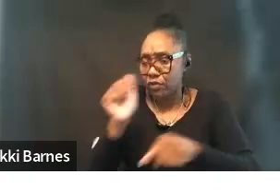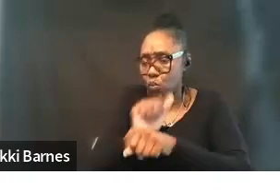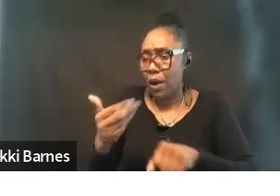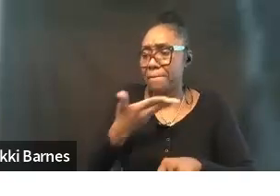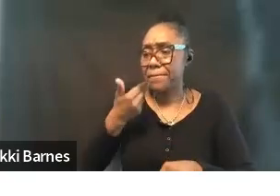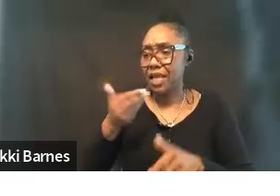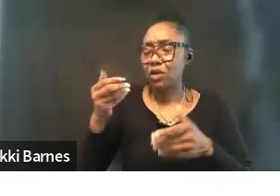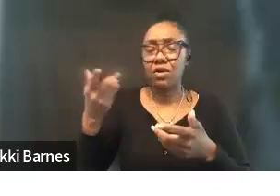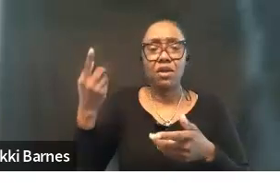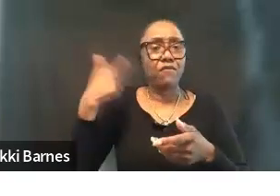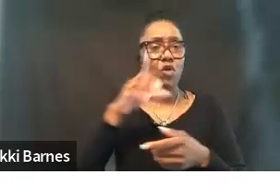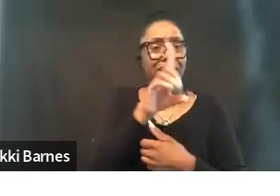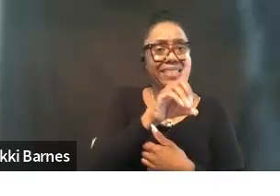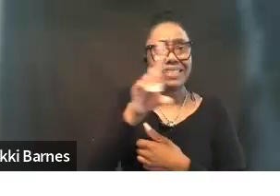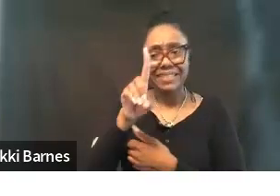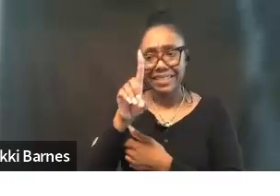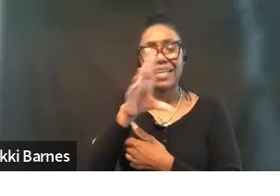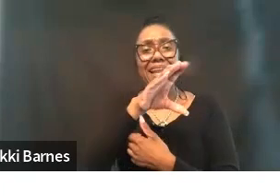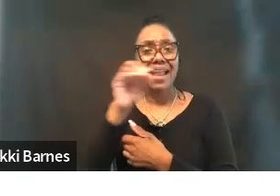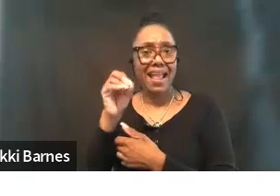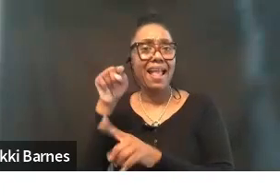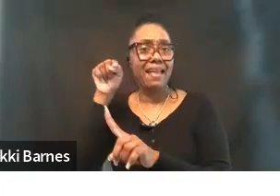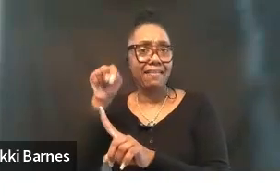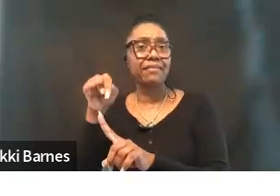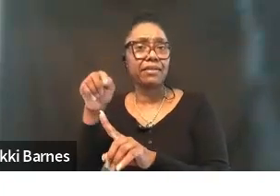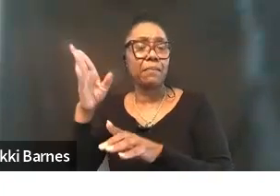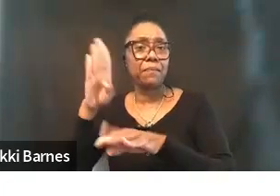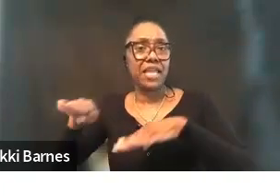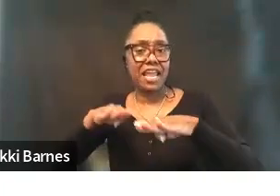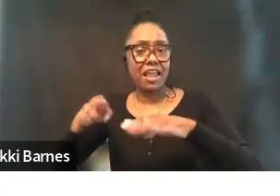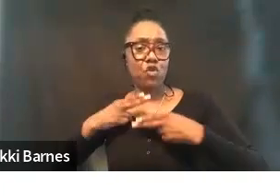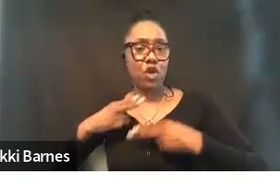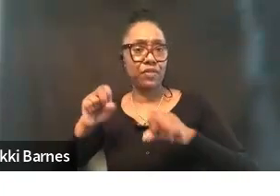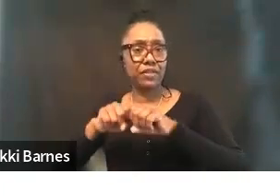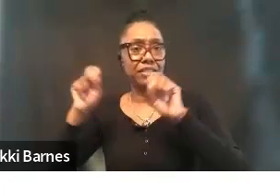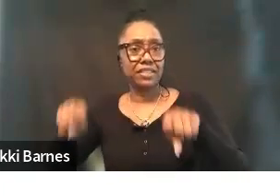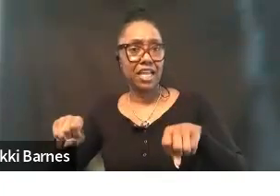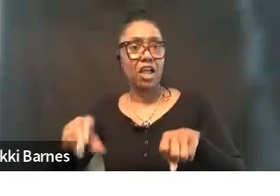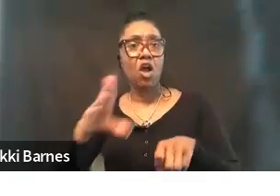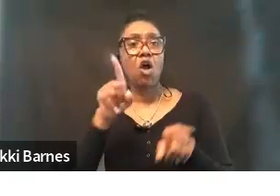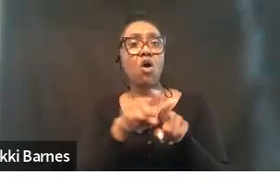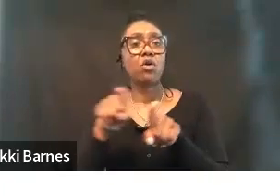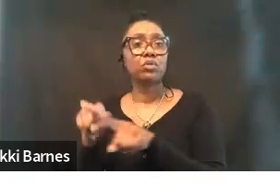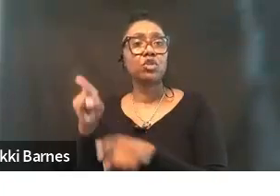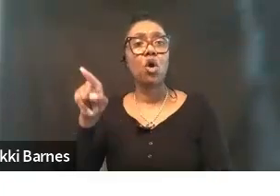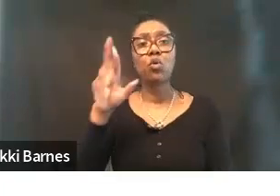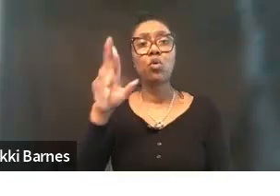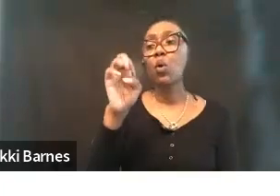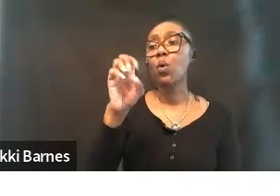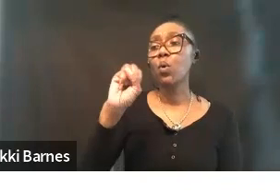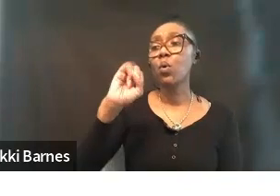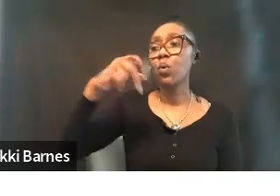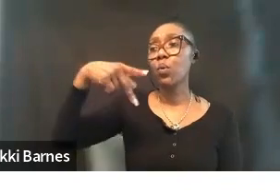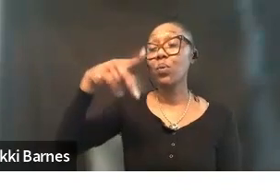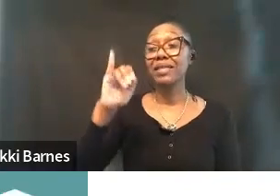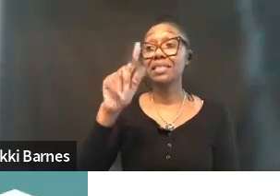So there was a recommendation to proceed with that. And then to look at, as I mentioned, funding prices therapeutic respite in our OCD system.